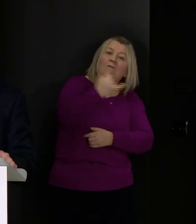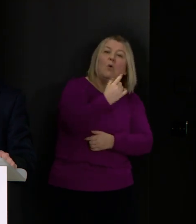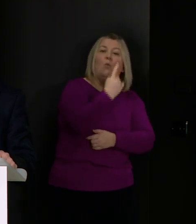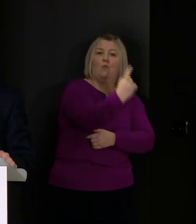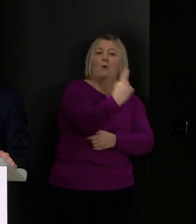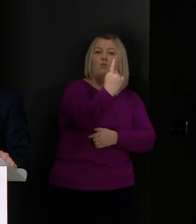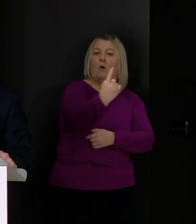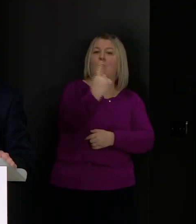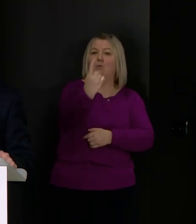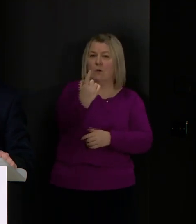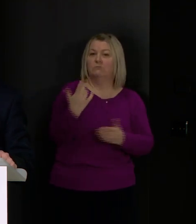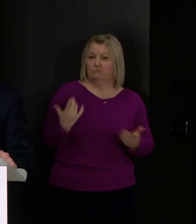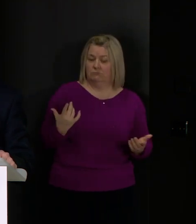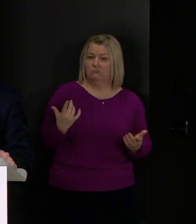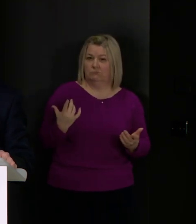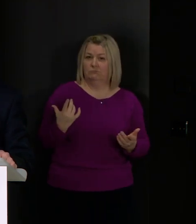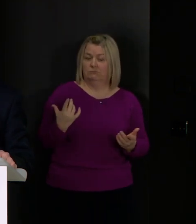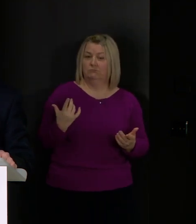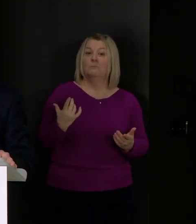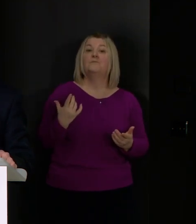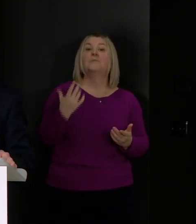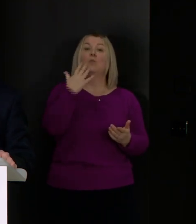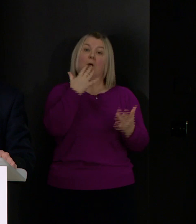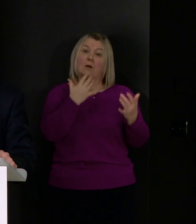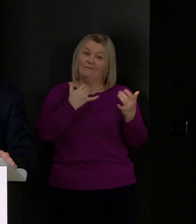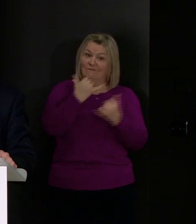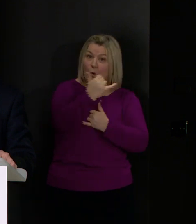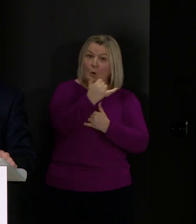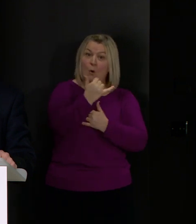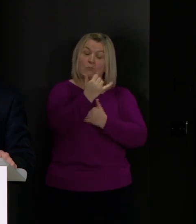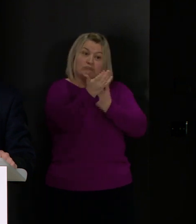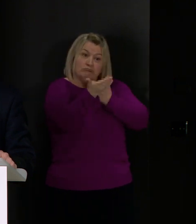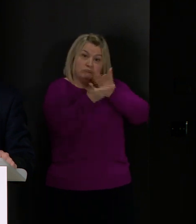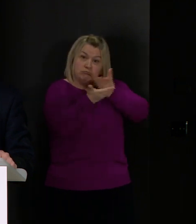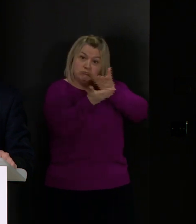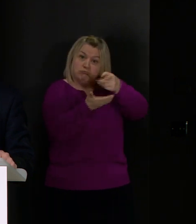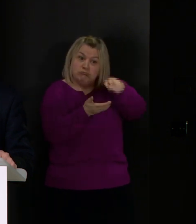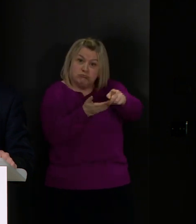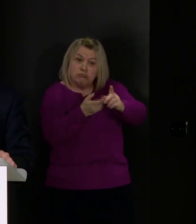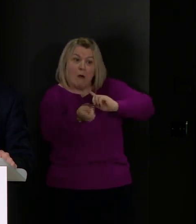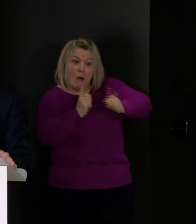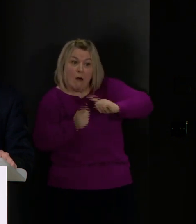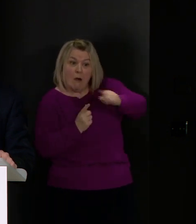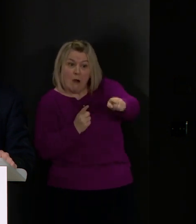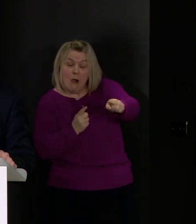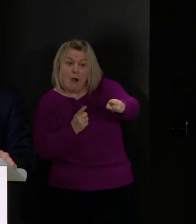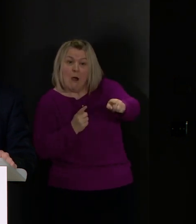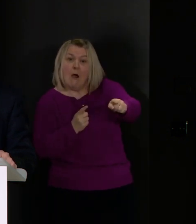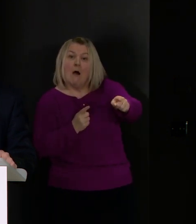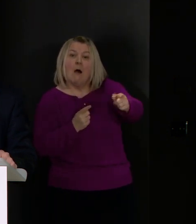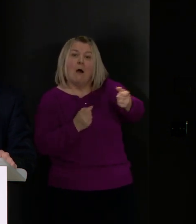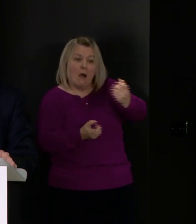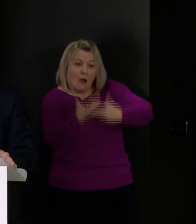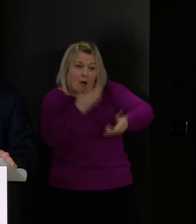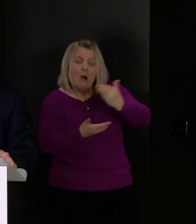and when you access those people on the other end of the phone who are there to help you, they will guide you through the process as to how you can be